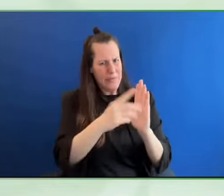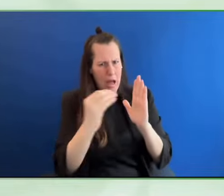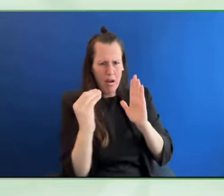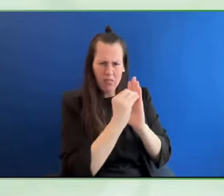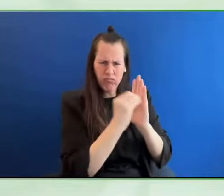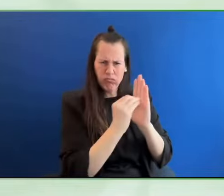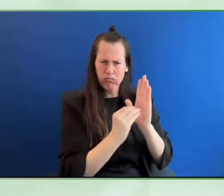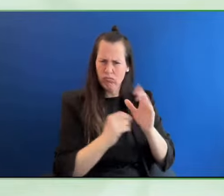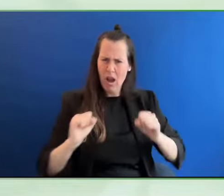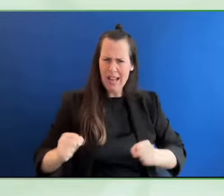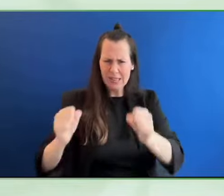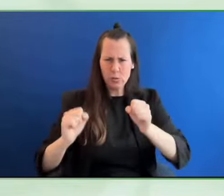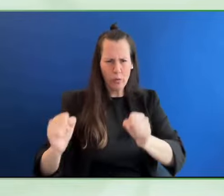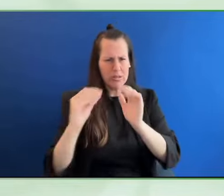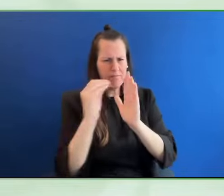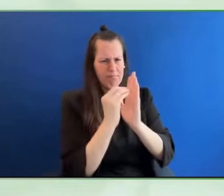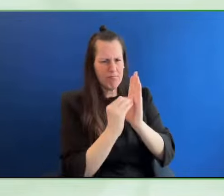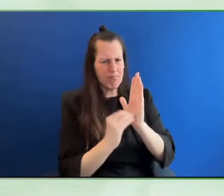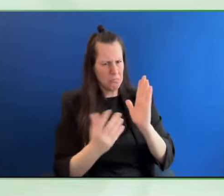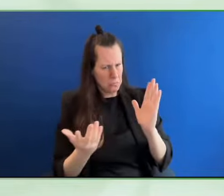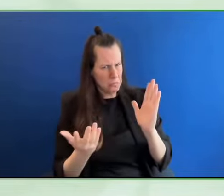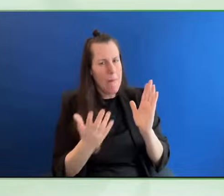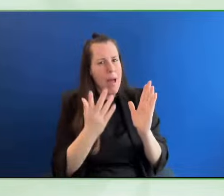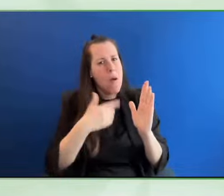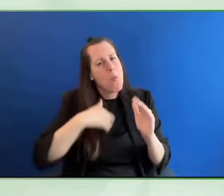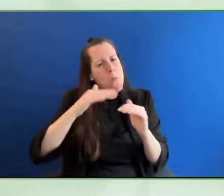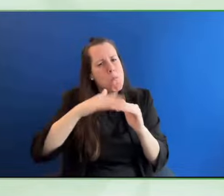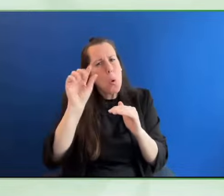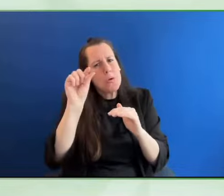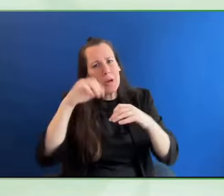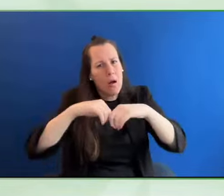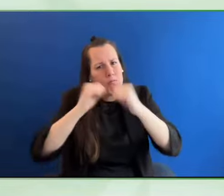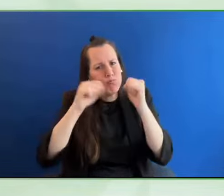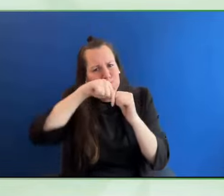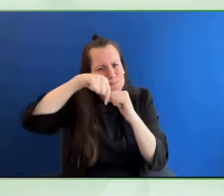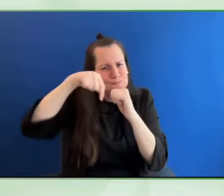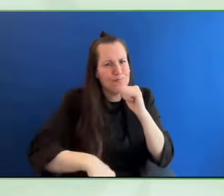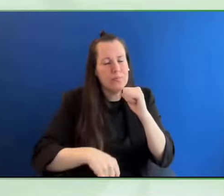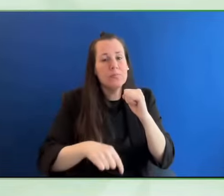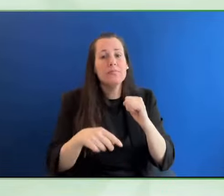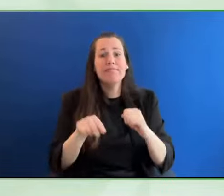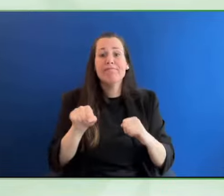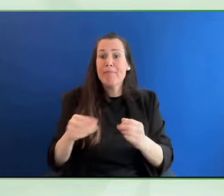see it rolling out at Indeed?